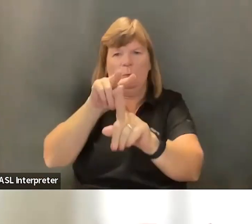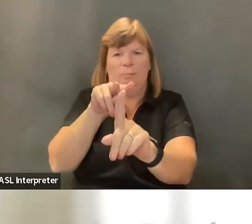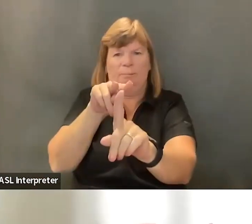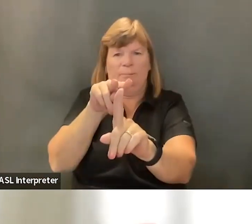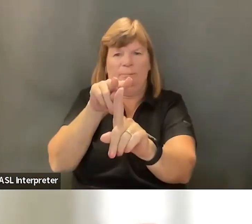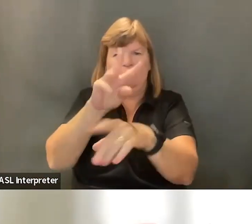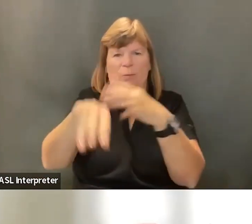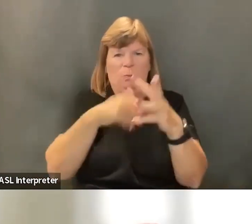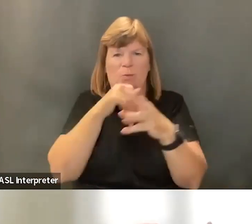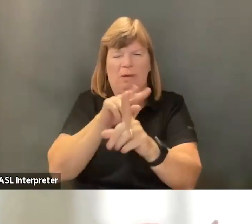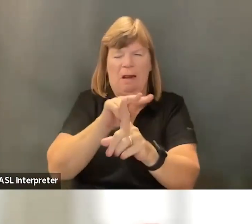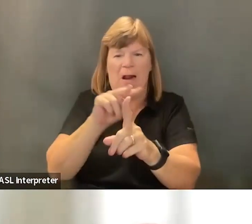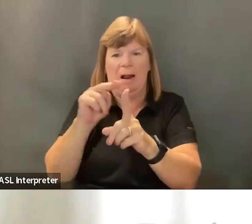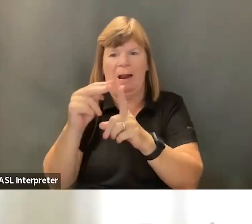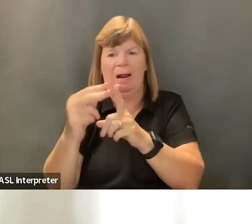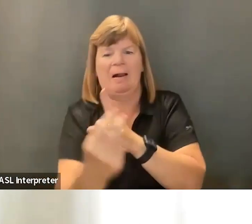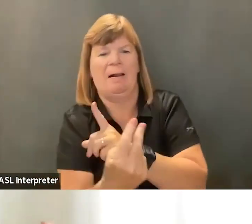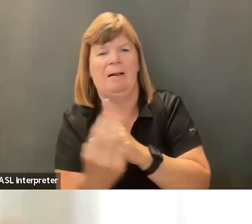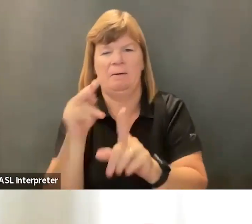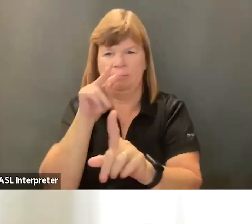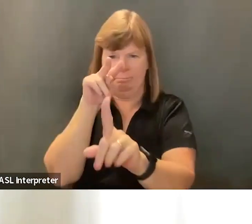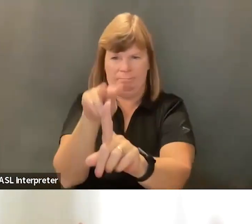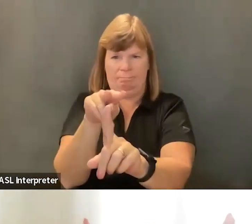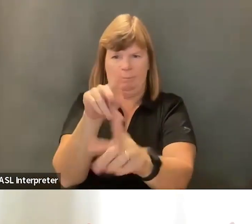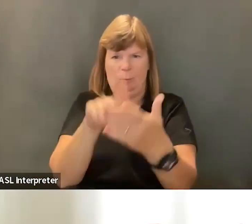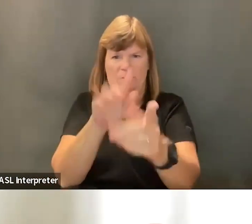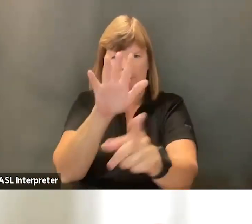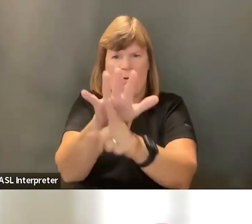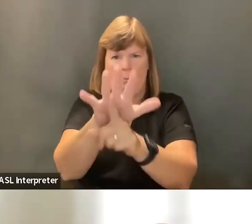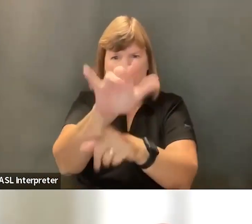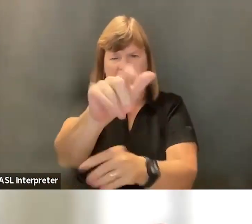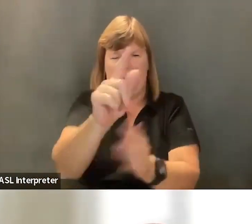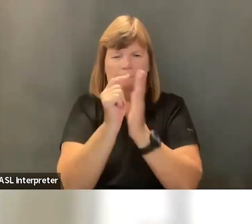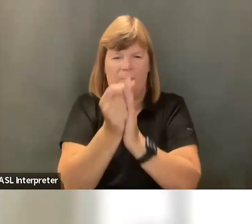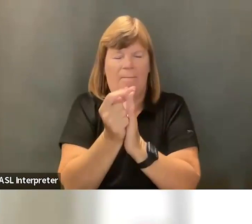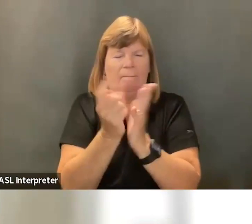with you know what's real popular at that moment and what what we particularly need